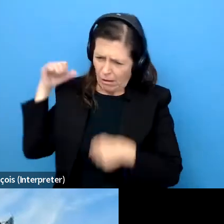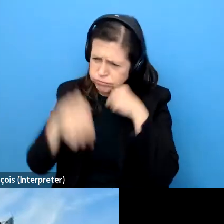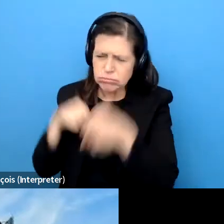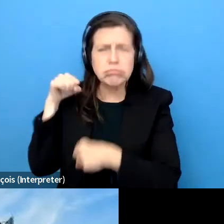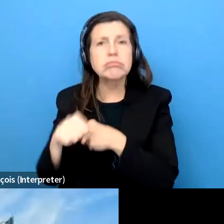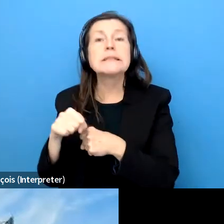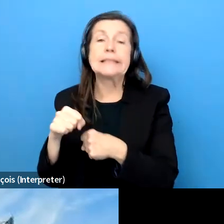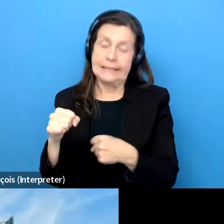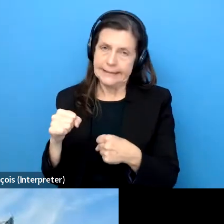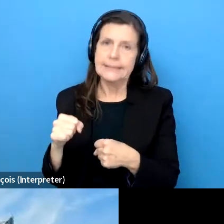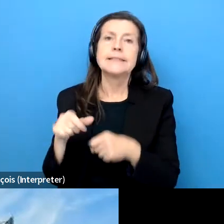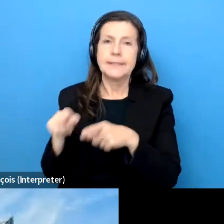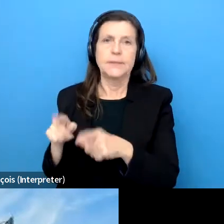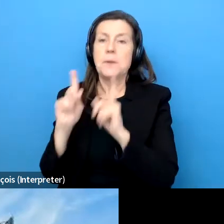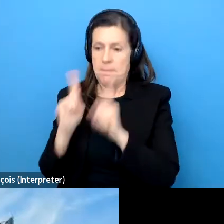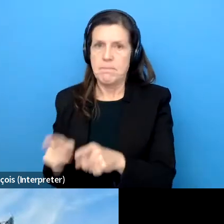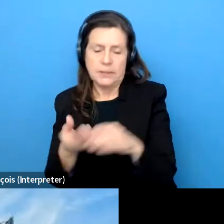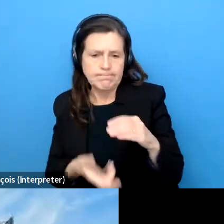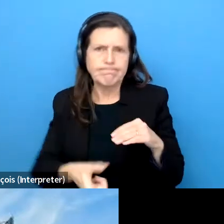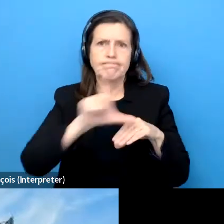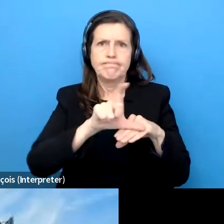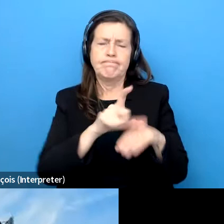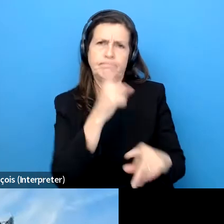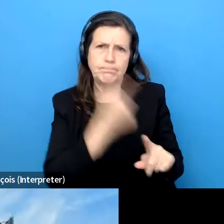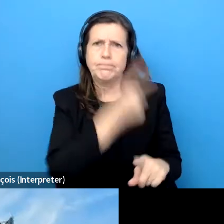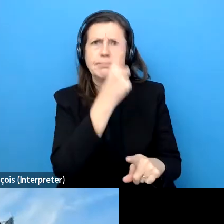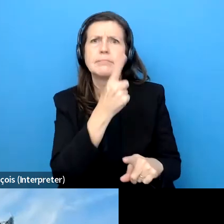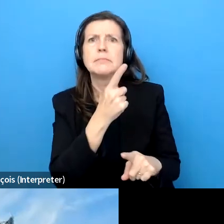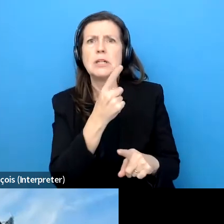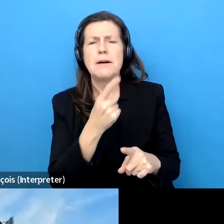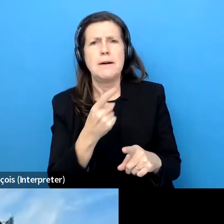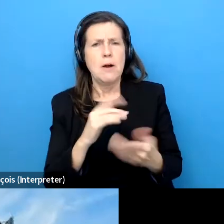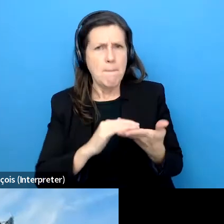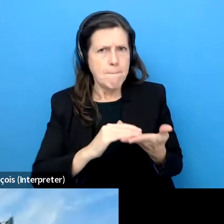then it has to be reflected in a more severe penalty.